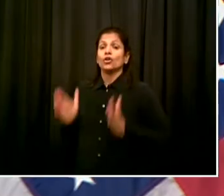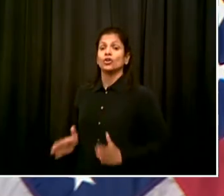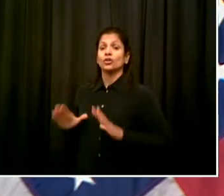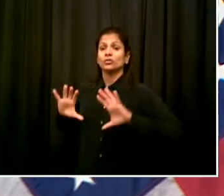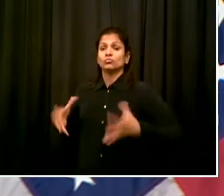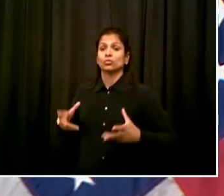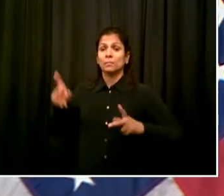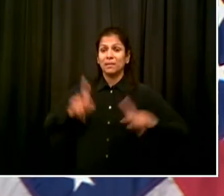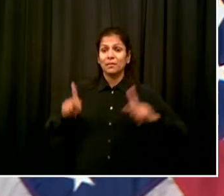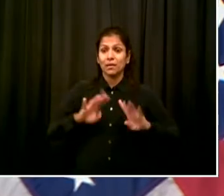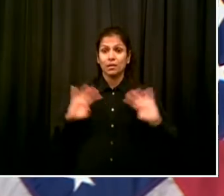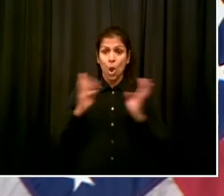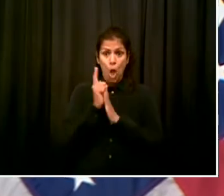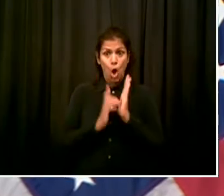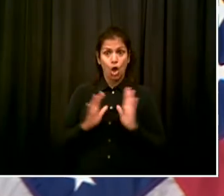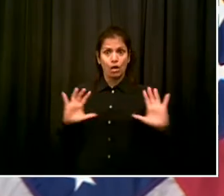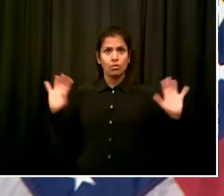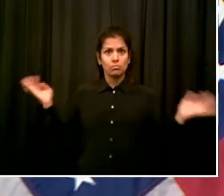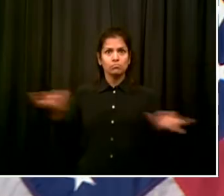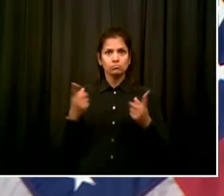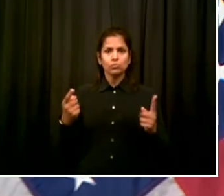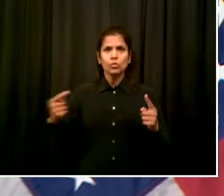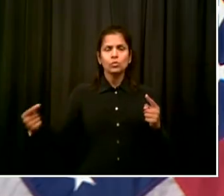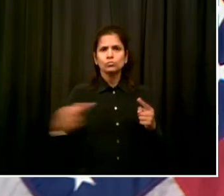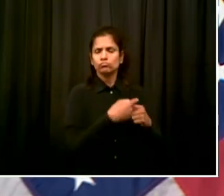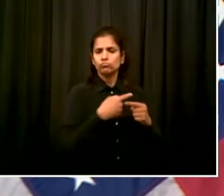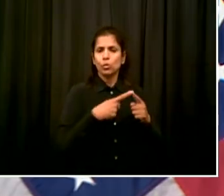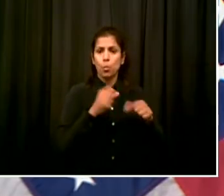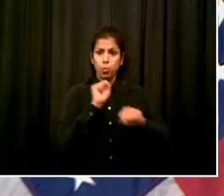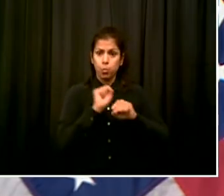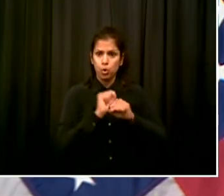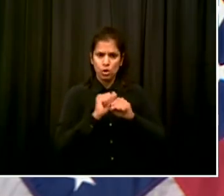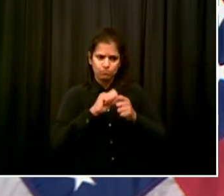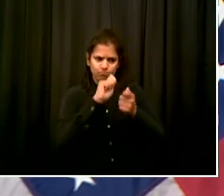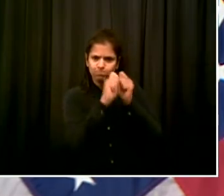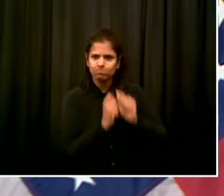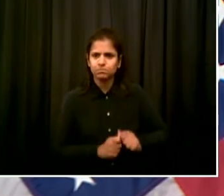LAWMAKERS, ALL COMMUNITY, UTB I'M VERY